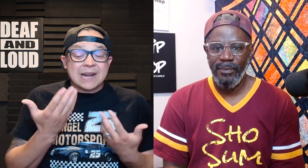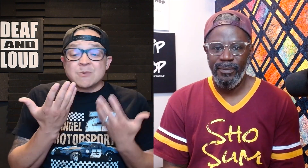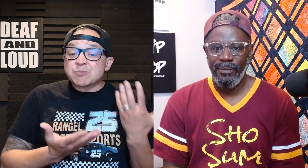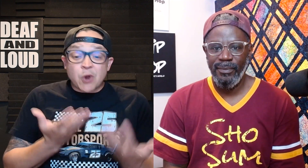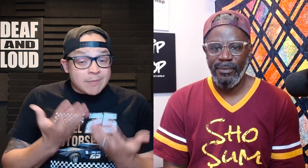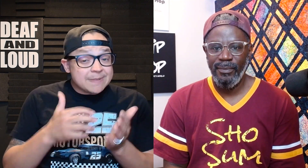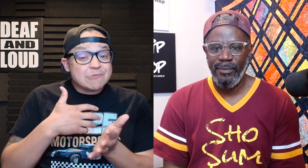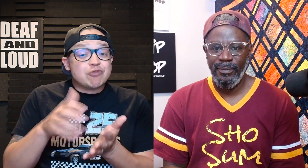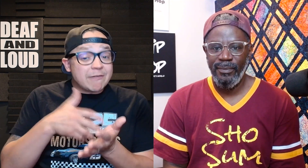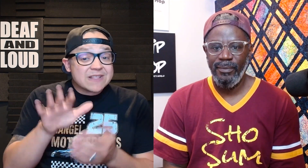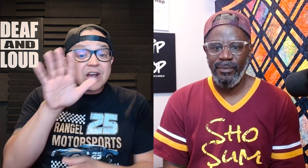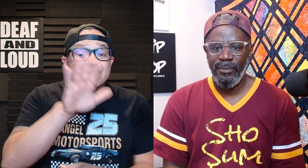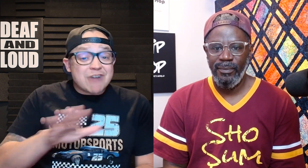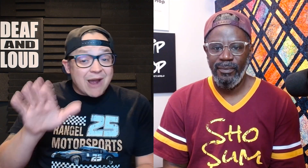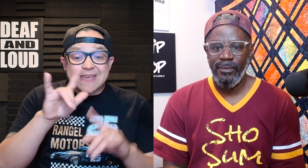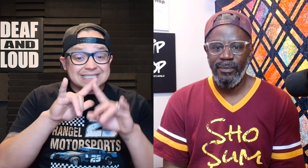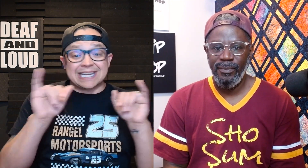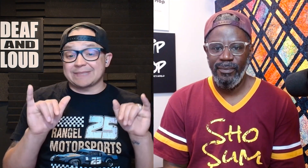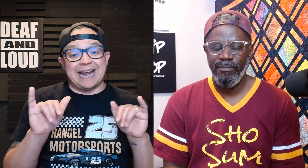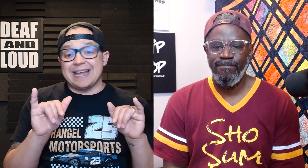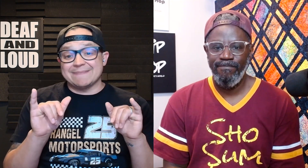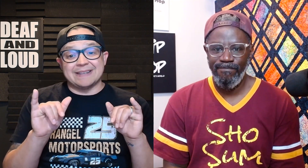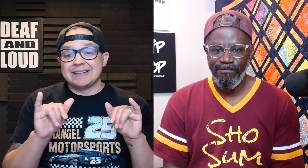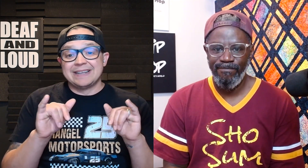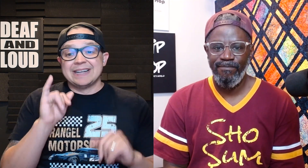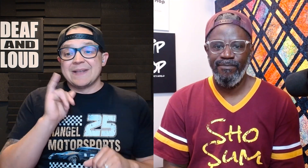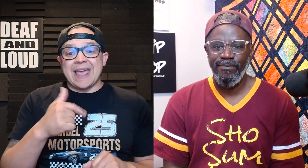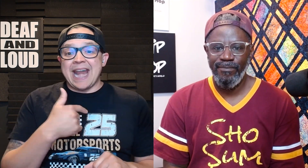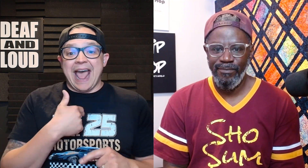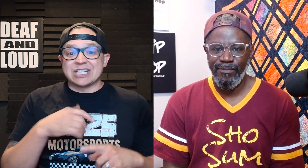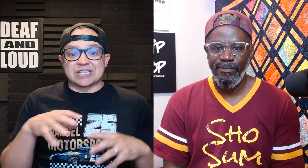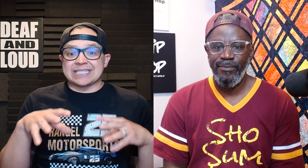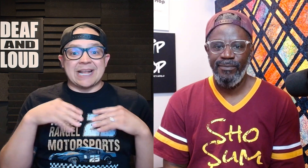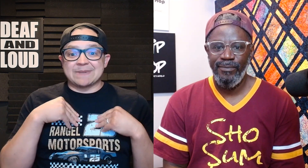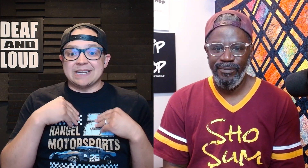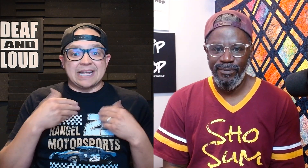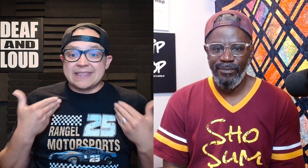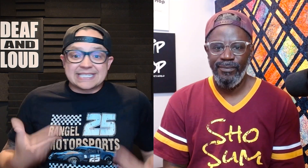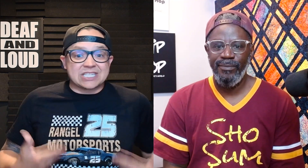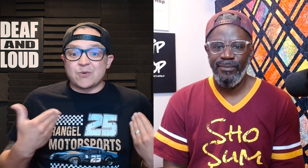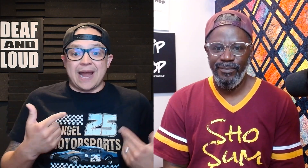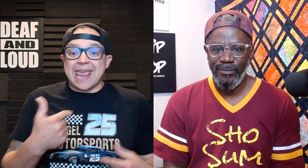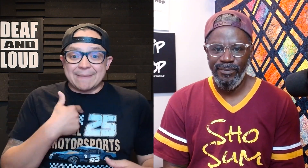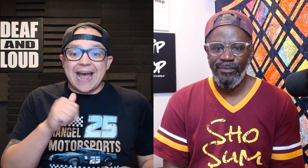it was probably roughly around that same time that I just accepted, like, this is who I am.